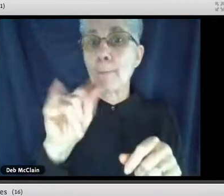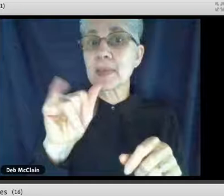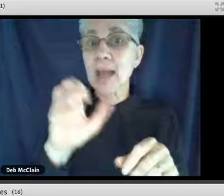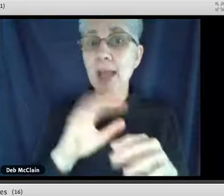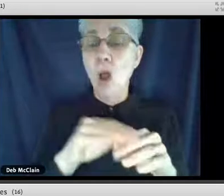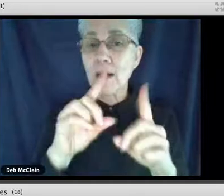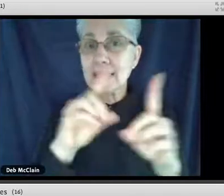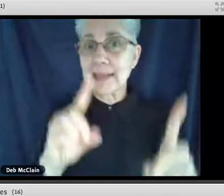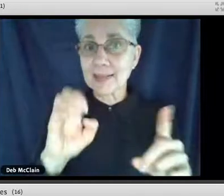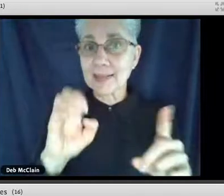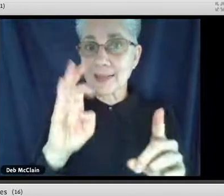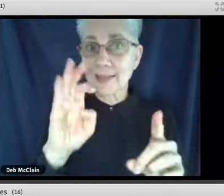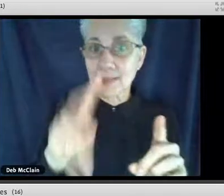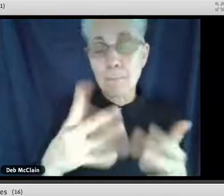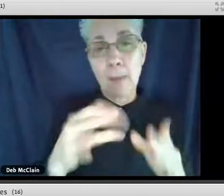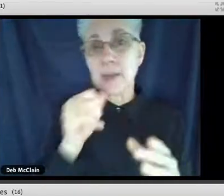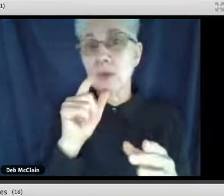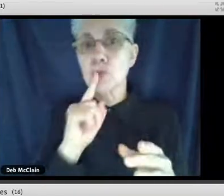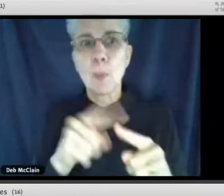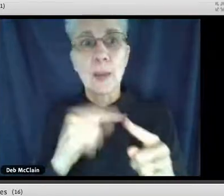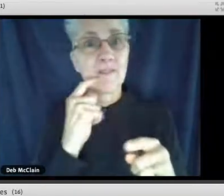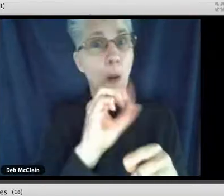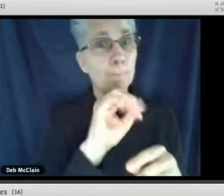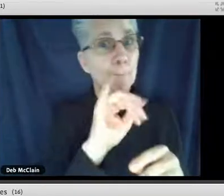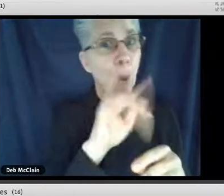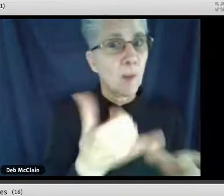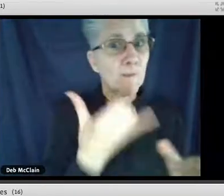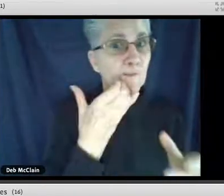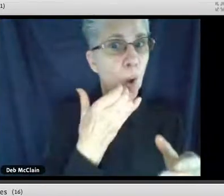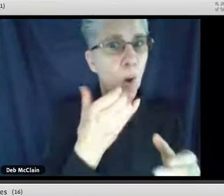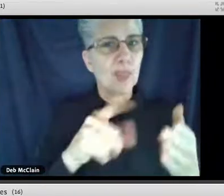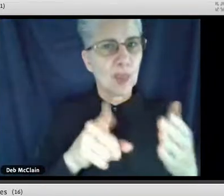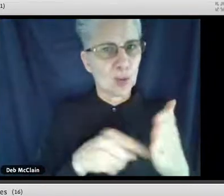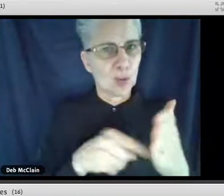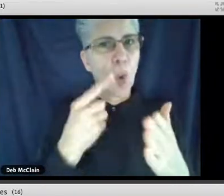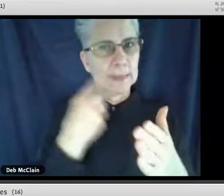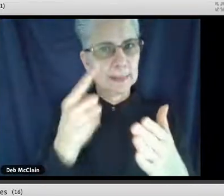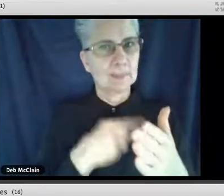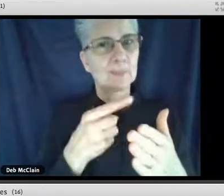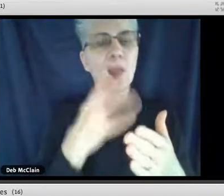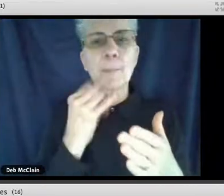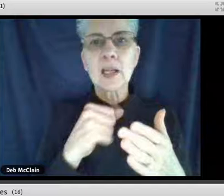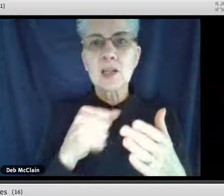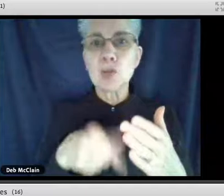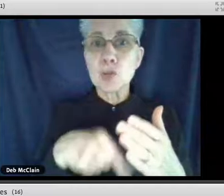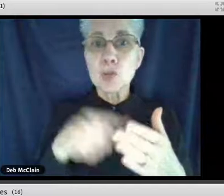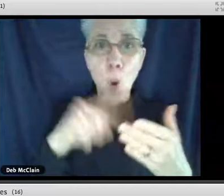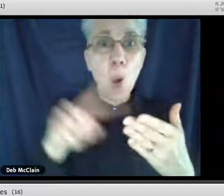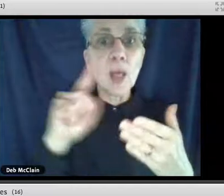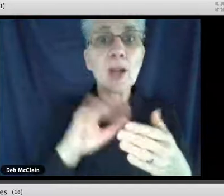but if they're on mobile, this is what they're doing. They're used to scrolling because scrolling on a website